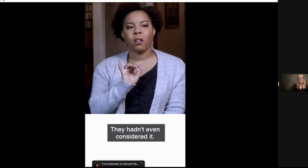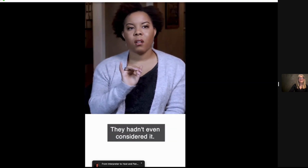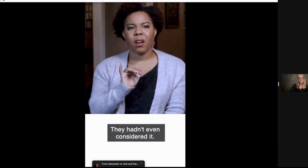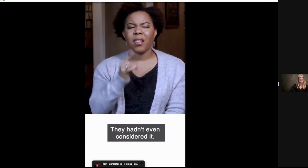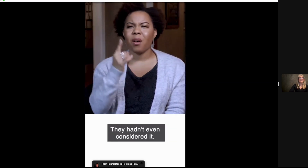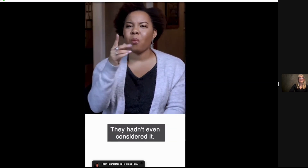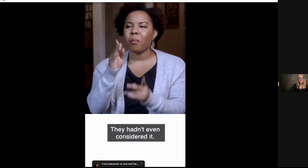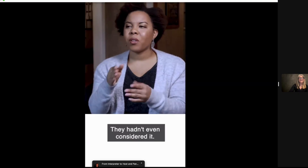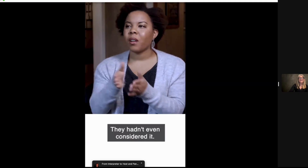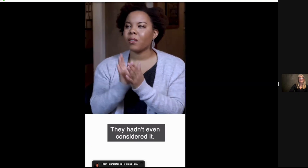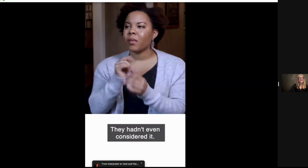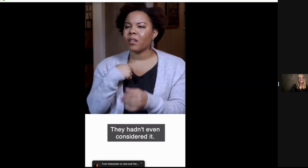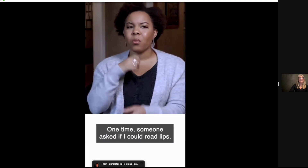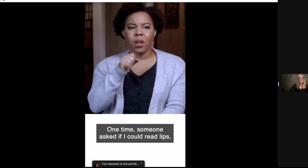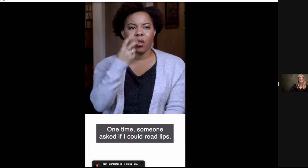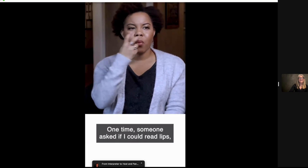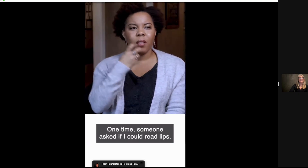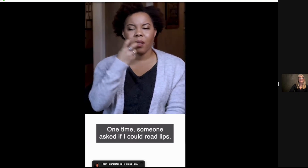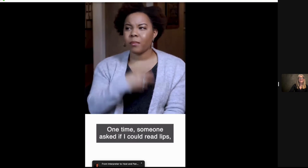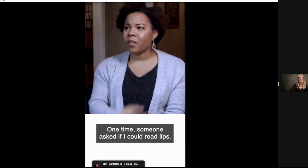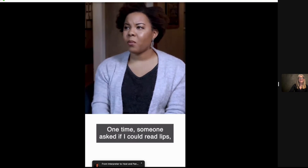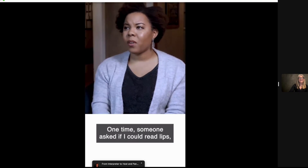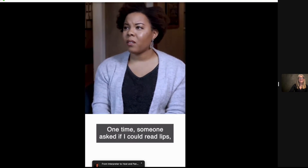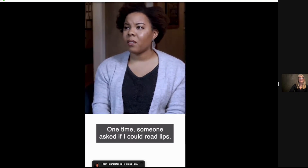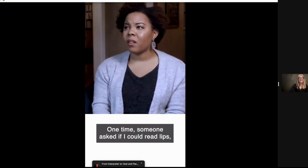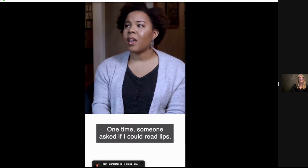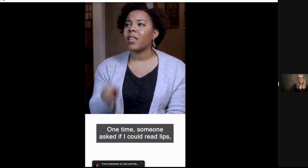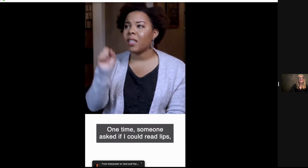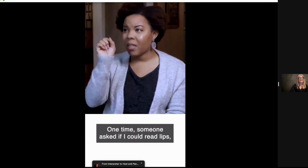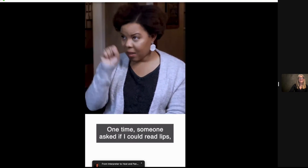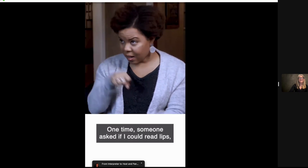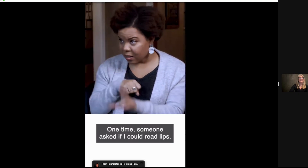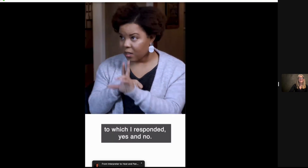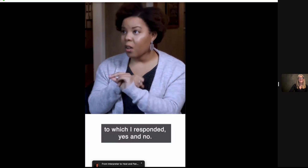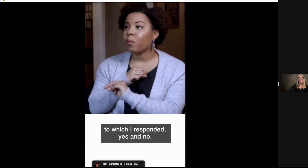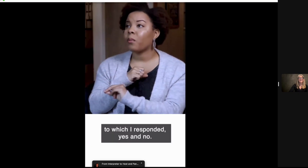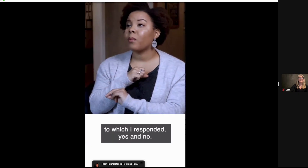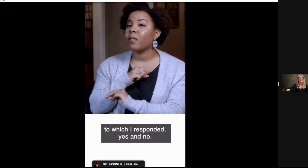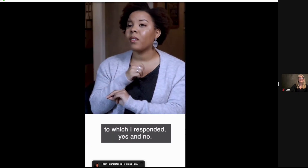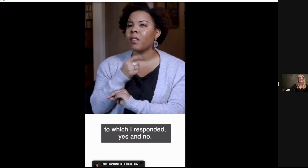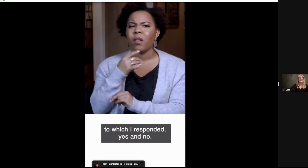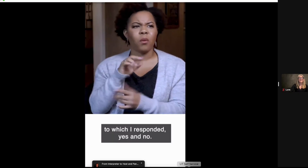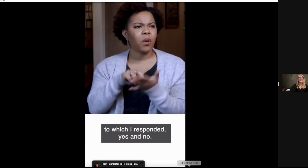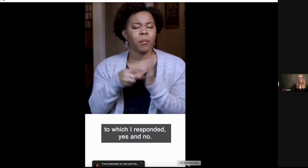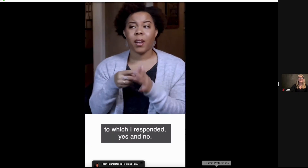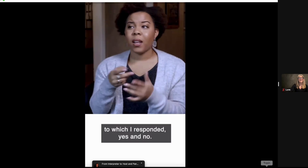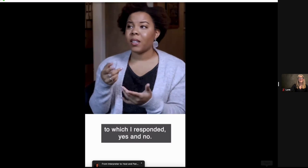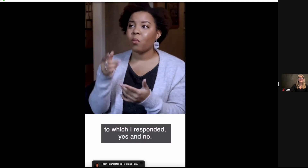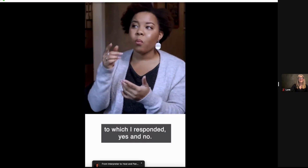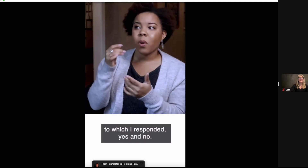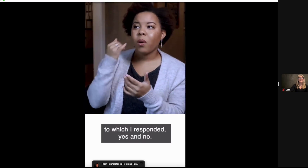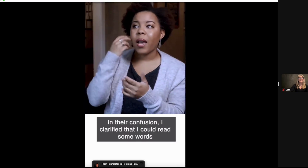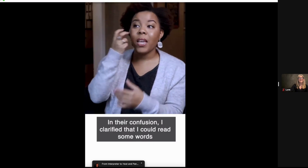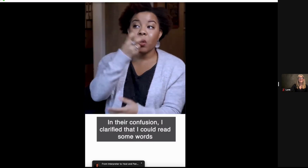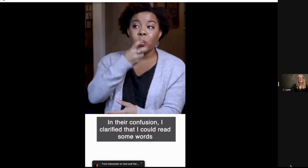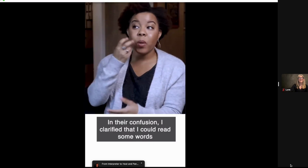They hadn't even considered it. One time, someone asked me if I could read lips. To which I responded, yes and no.